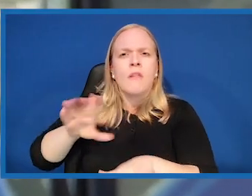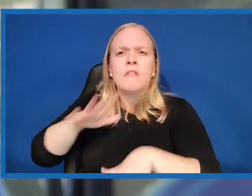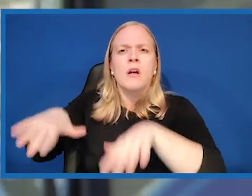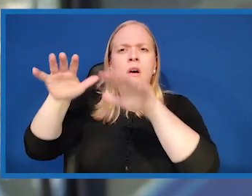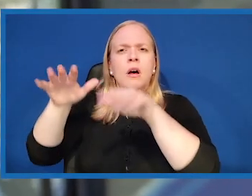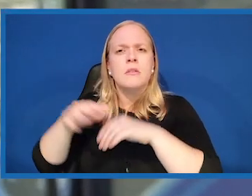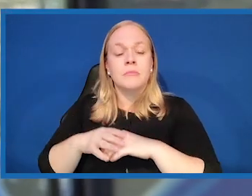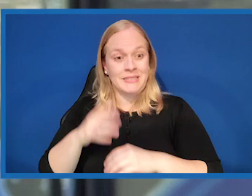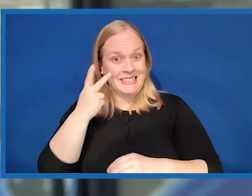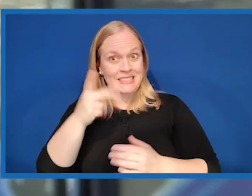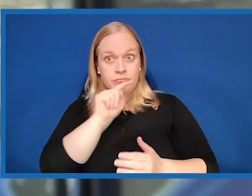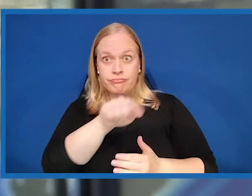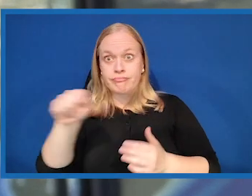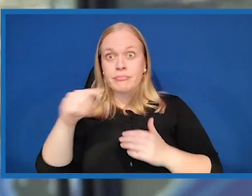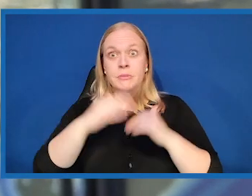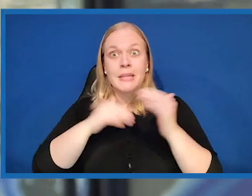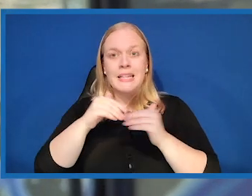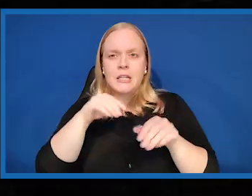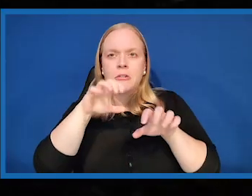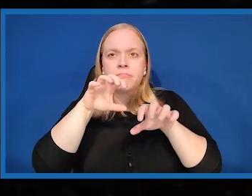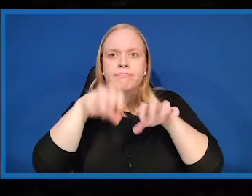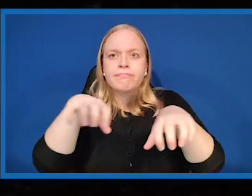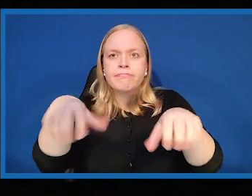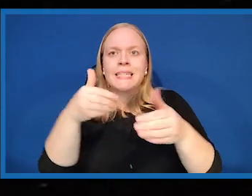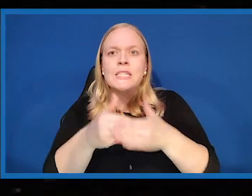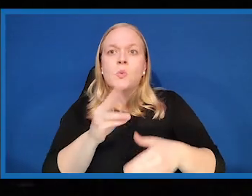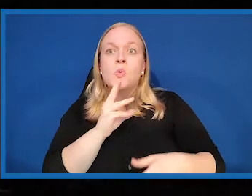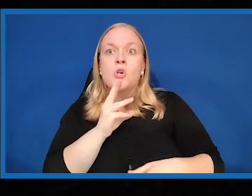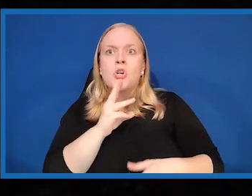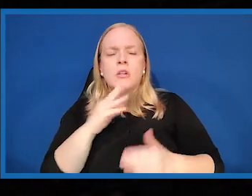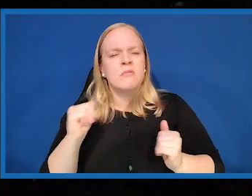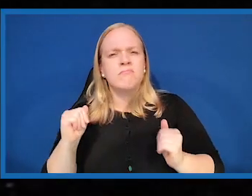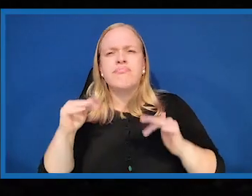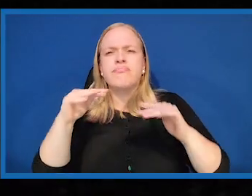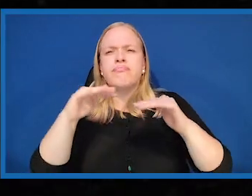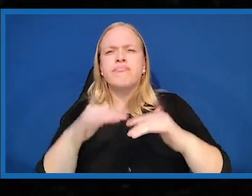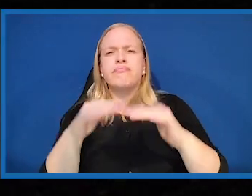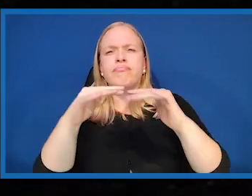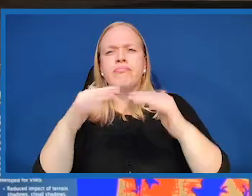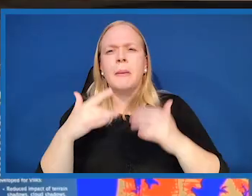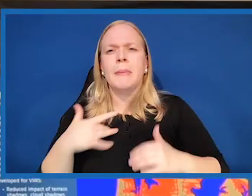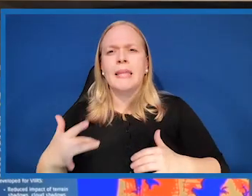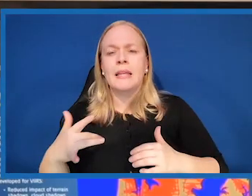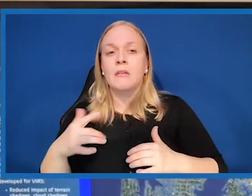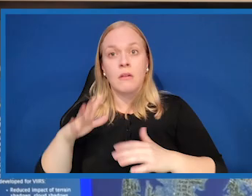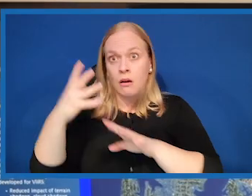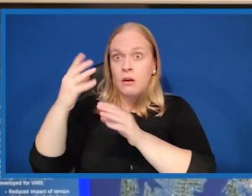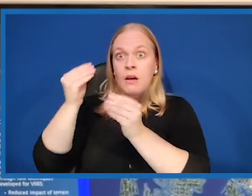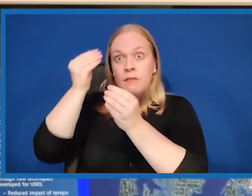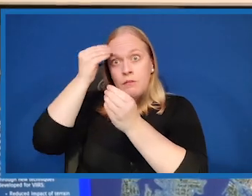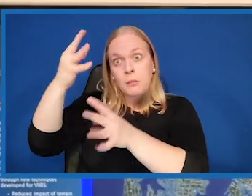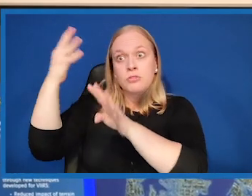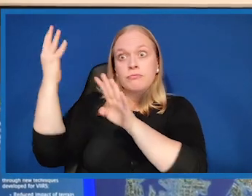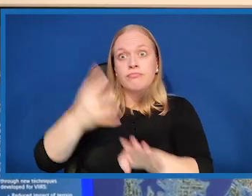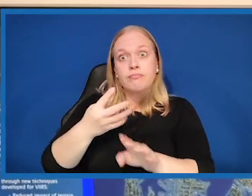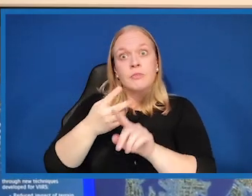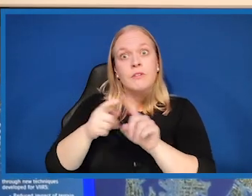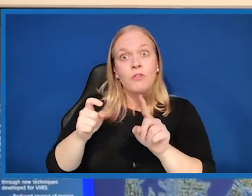THE WATERFRONT ARE INUNDATED. THE INFORMATION PROVIDED BY NASA SATELLITES, MOSTLY ALLOWS US TO VALIDATE THE ACCURACY OF OUR MODEL IN TERMS OF